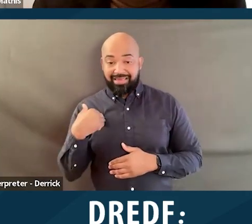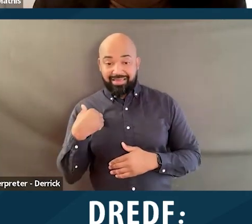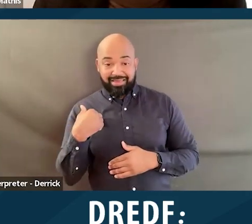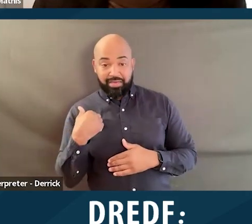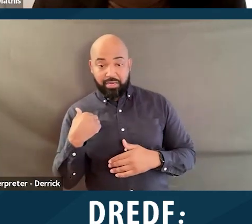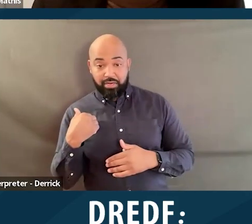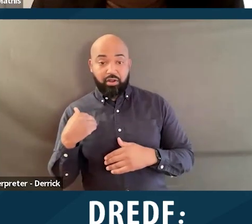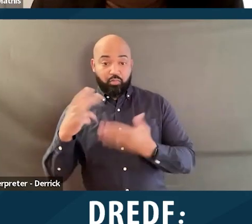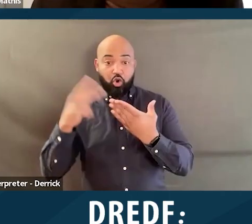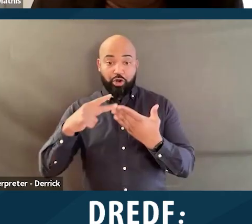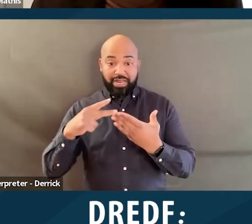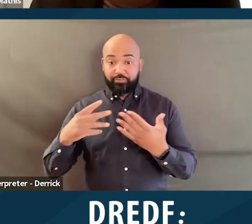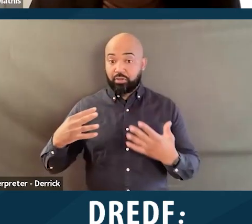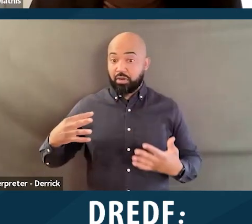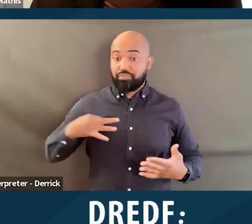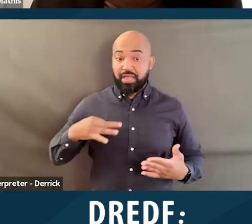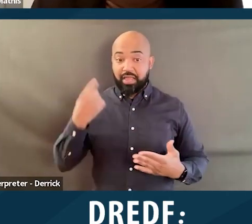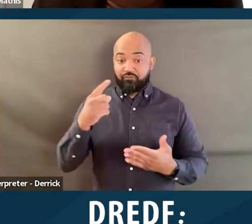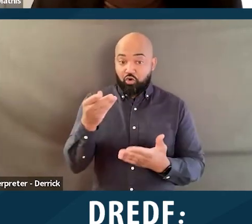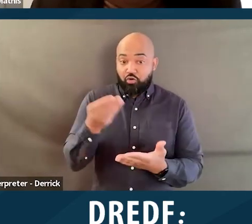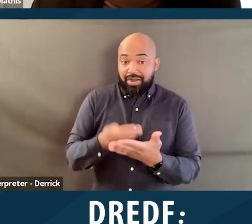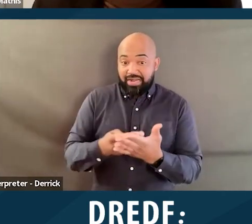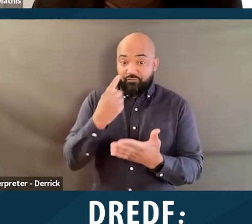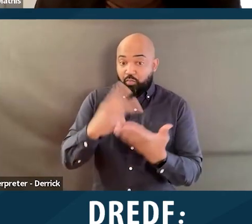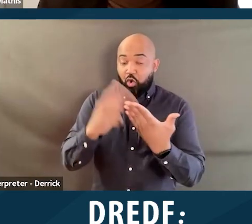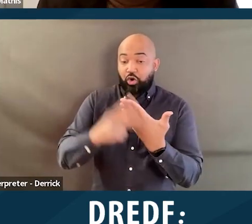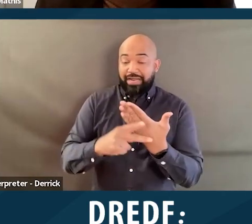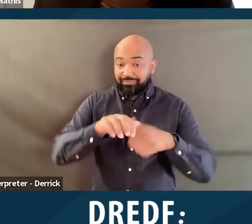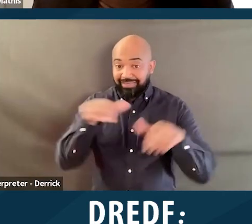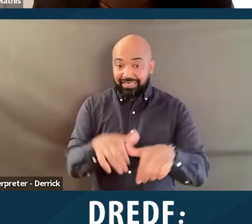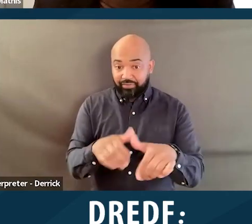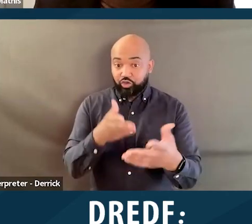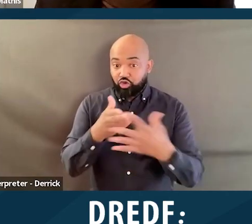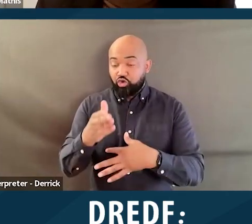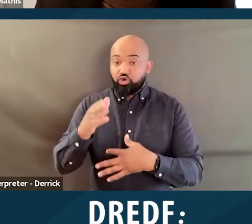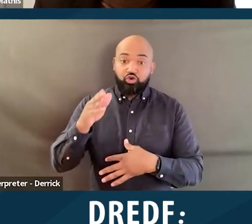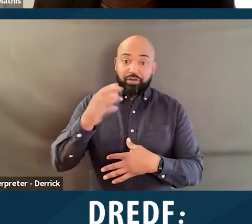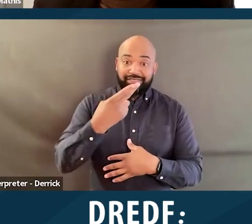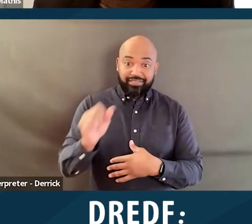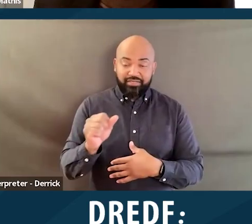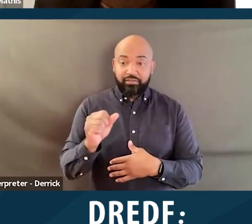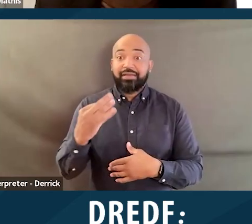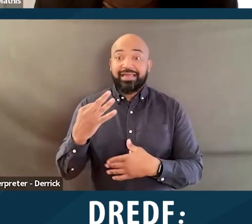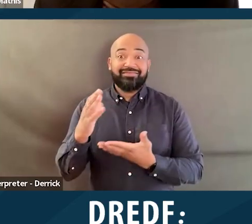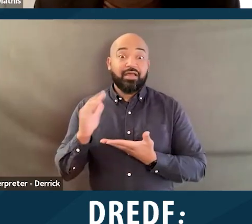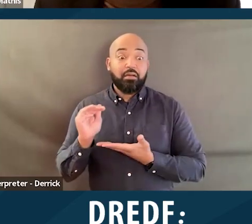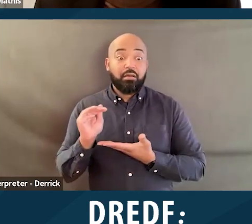that apply to the programs and activities that get their money, that get money from HHS,